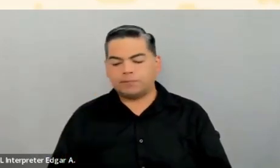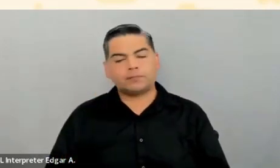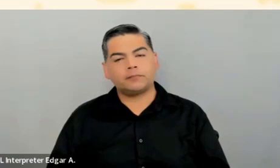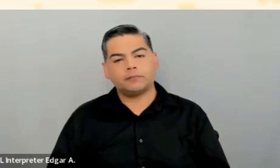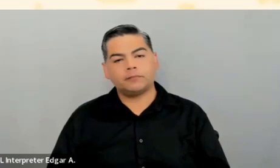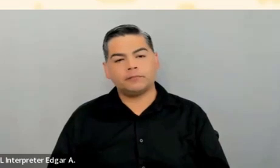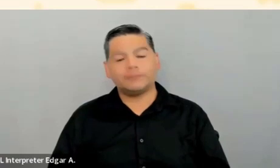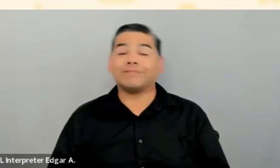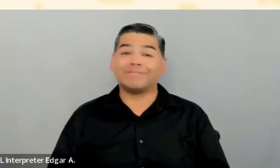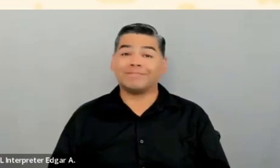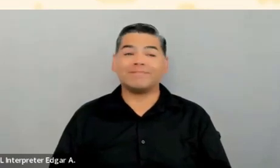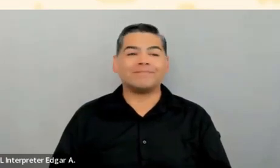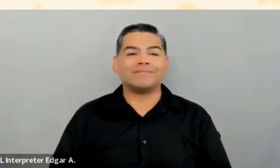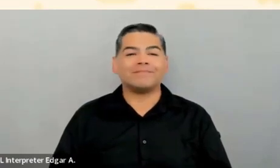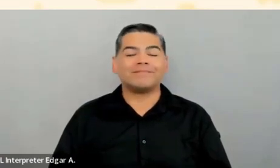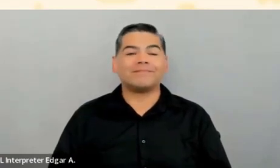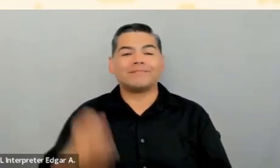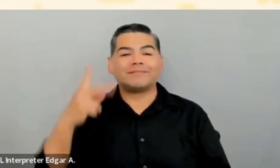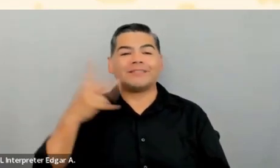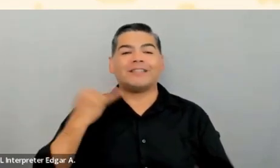So we will now get on to the keyboard test.